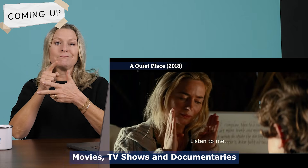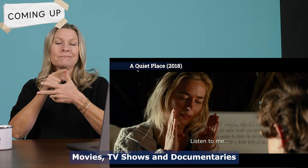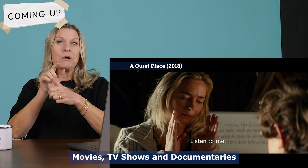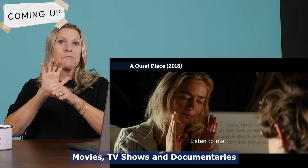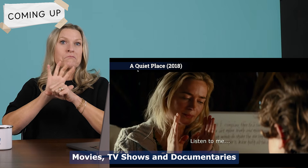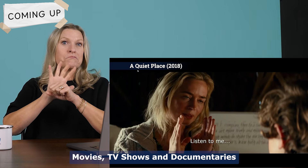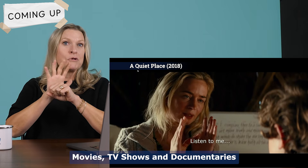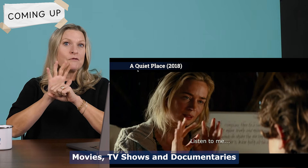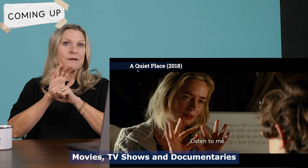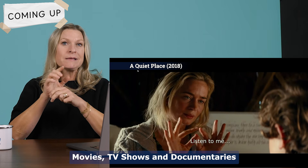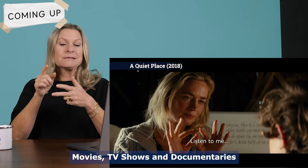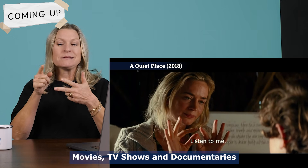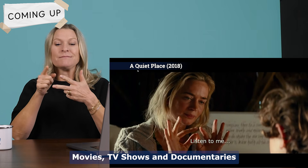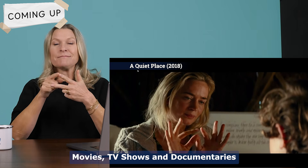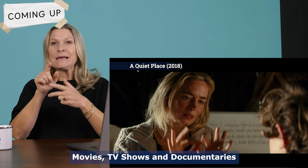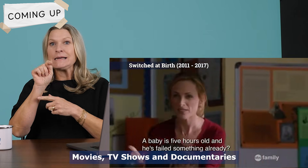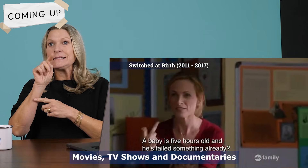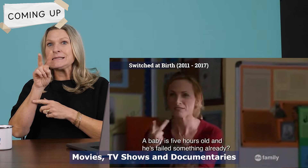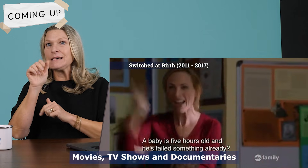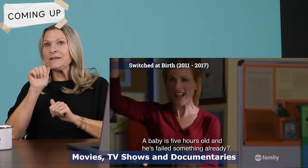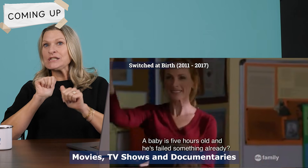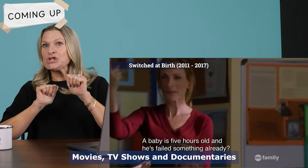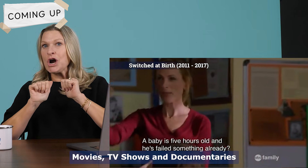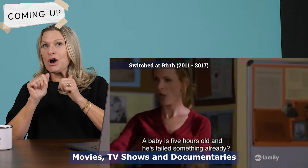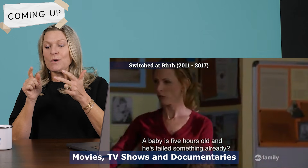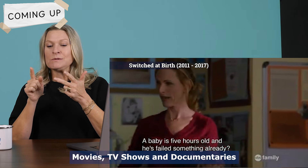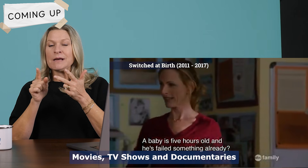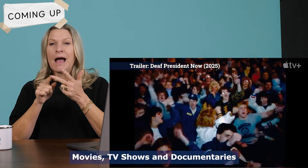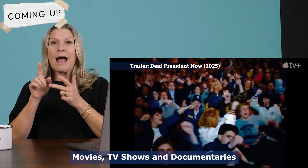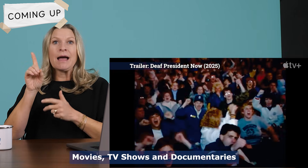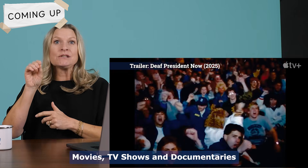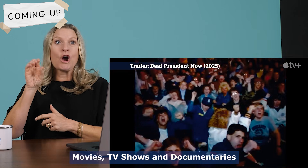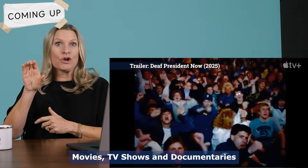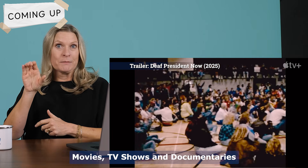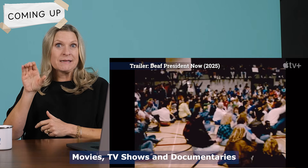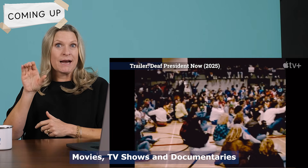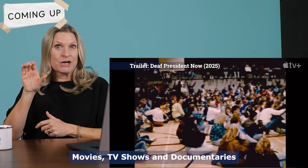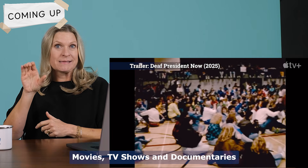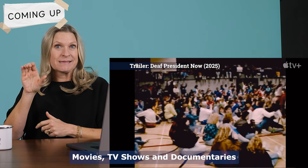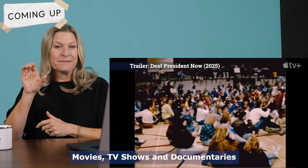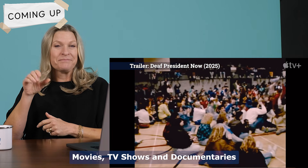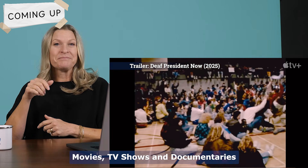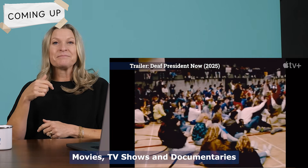Movies, TV Shows and Documentaries